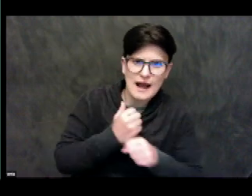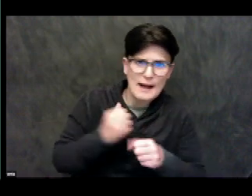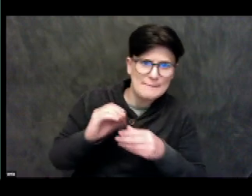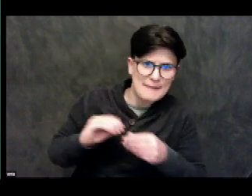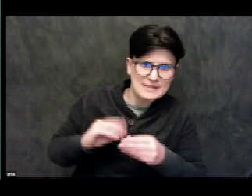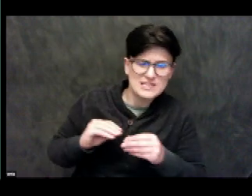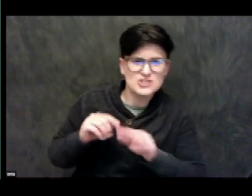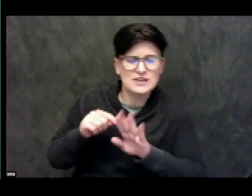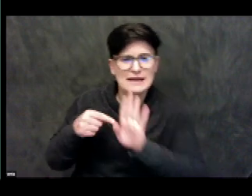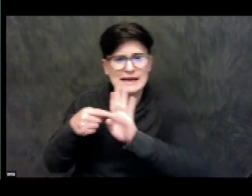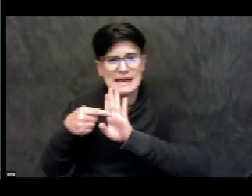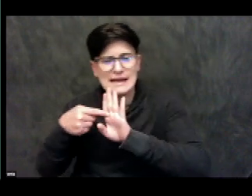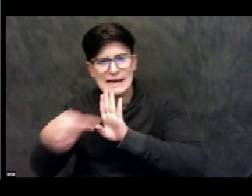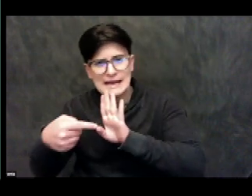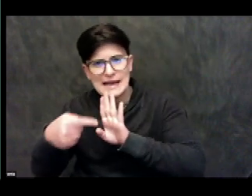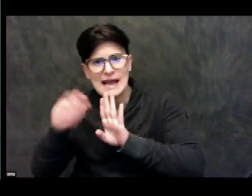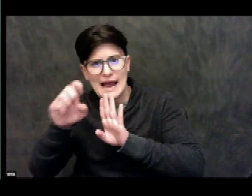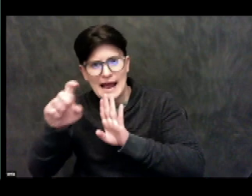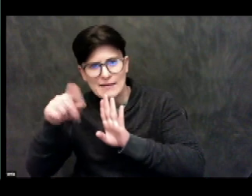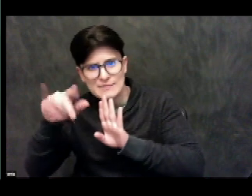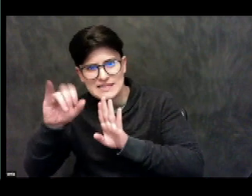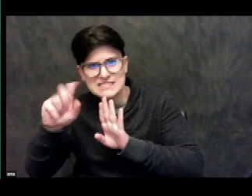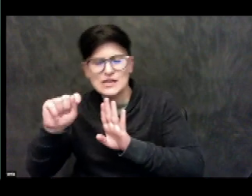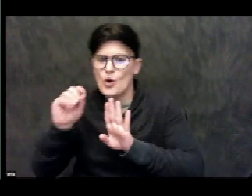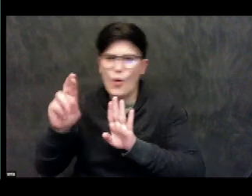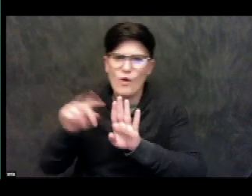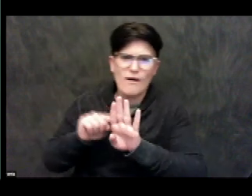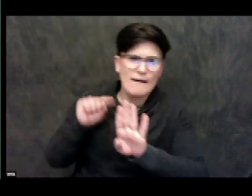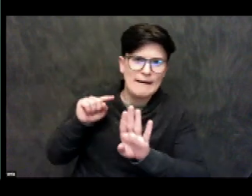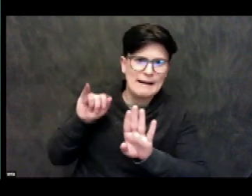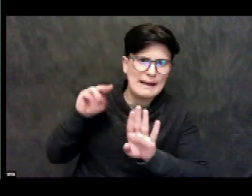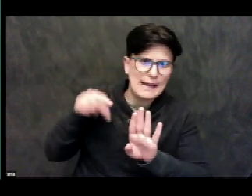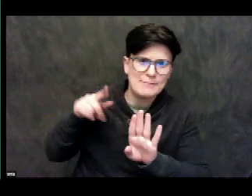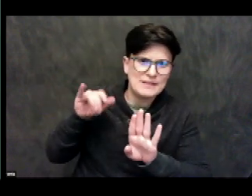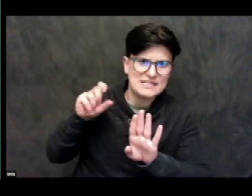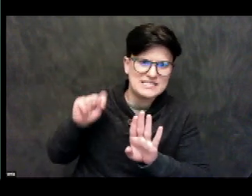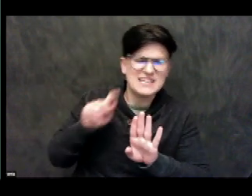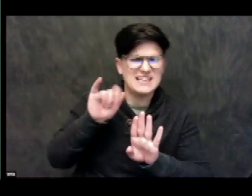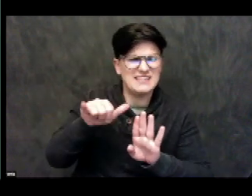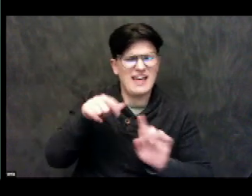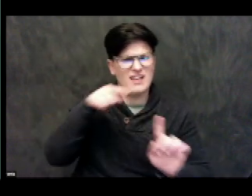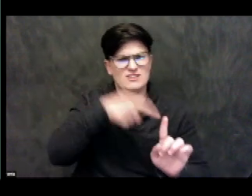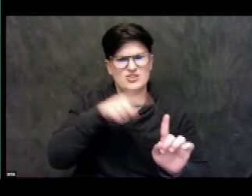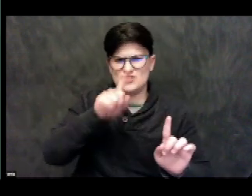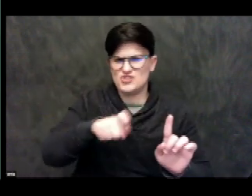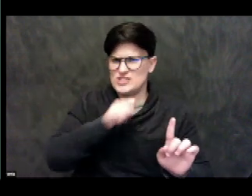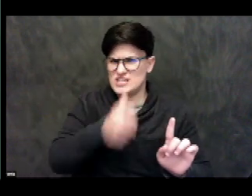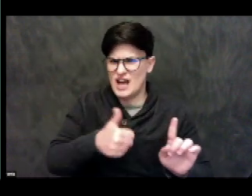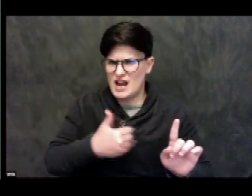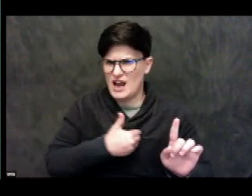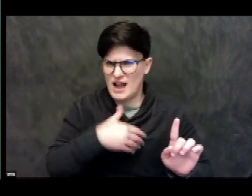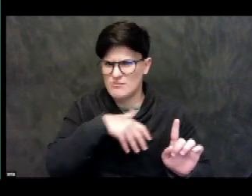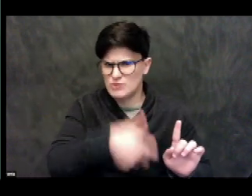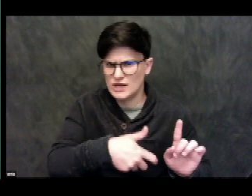pregnancy may want to be discouraged for that particular person. Of course, that's not really providing people informed consent,